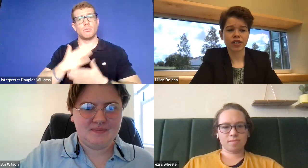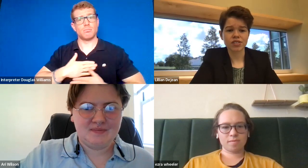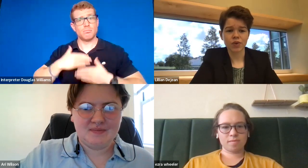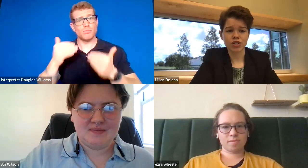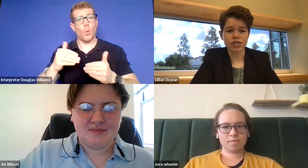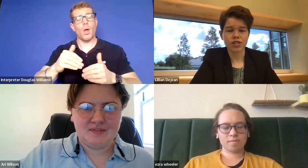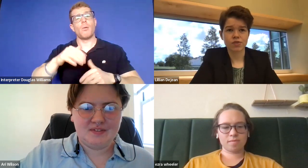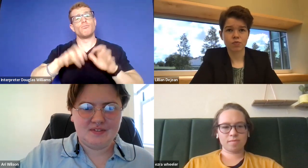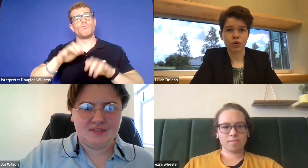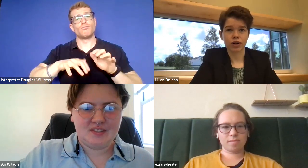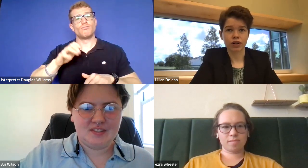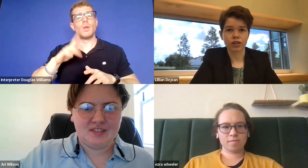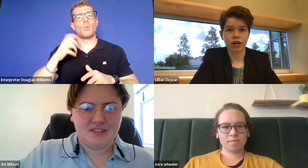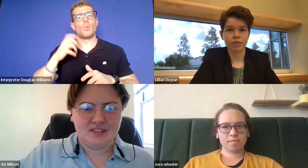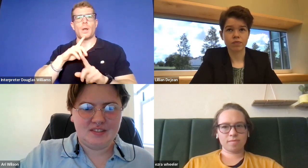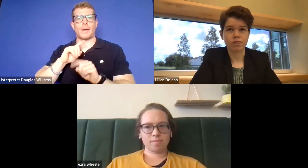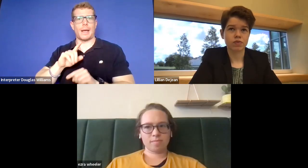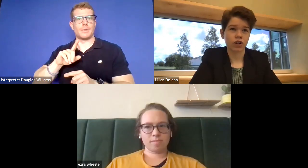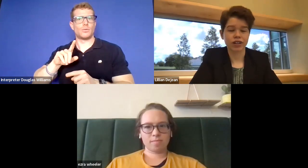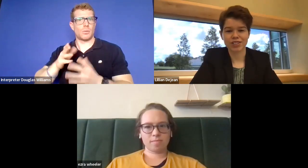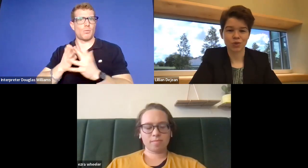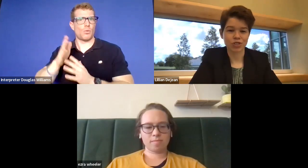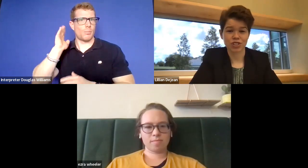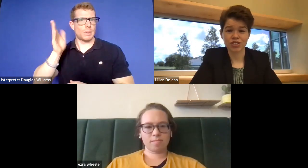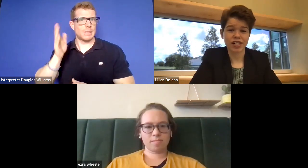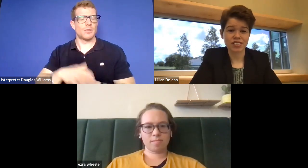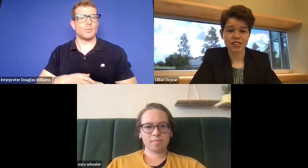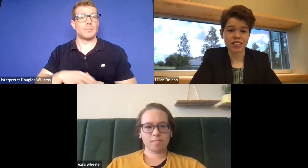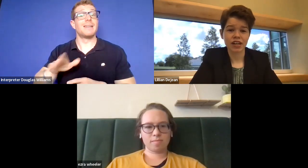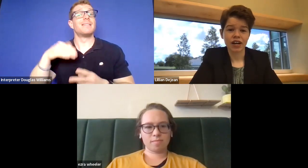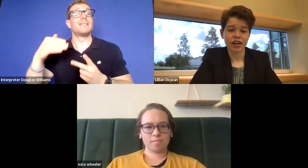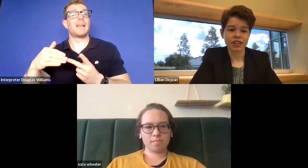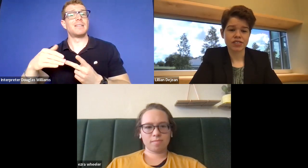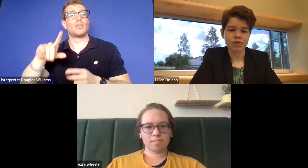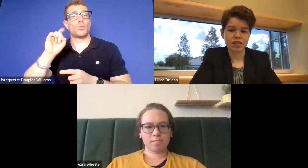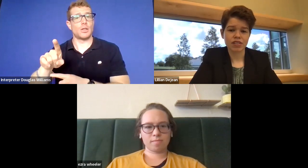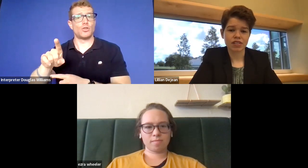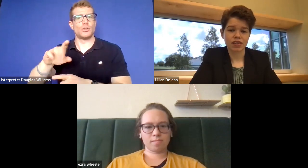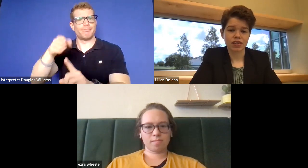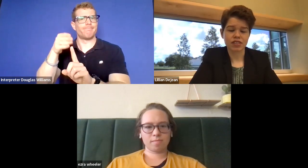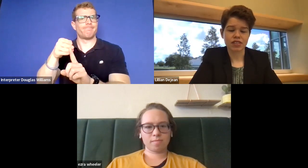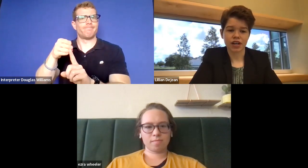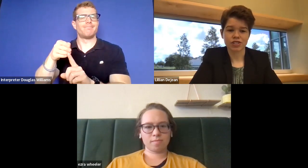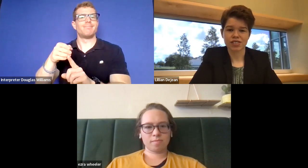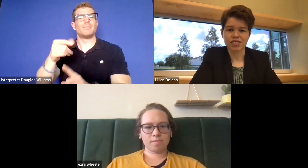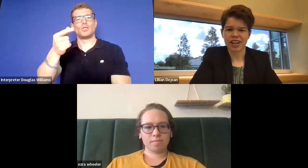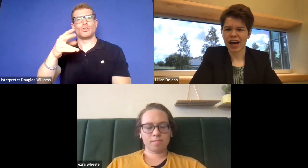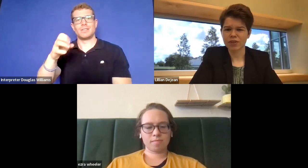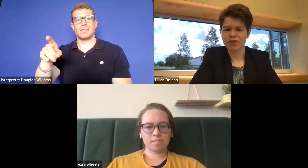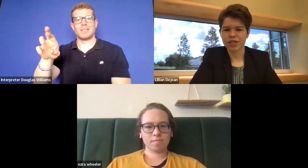So our next question is more targeted towards gender identity and some of the the discussions that I had with you Guys Prior.